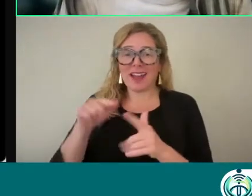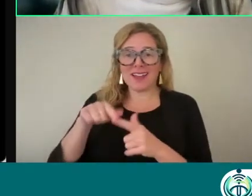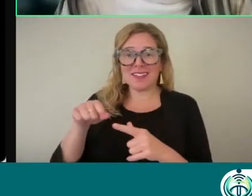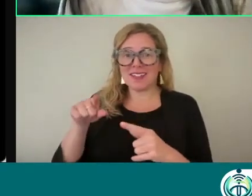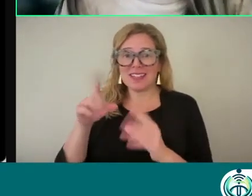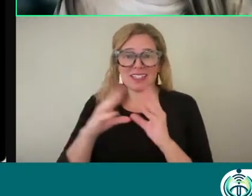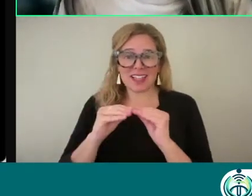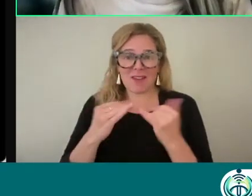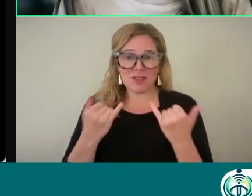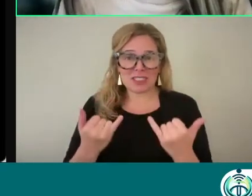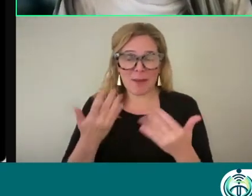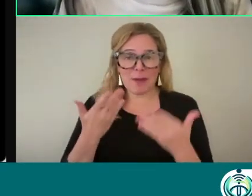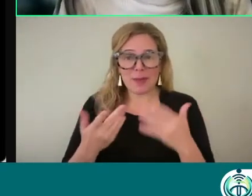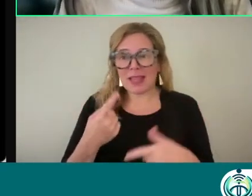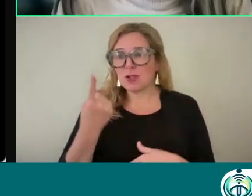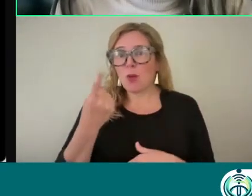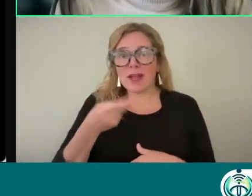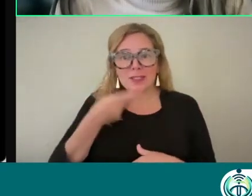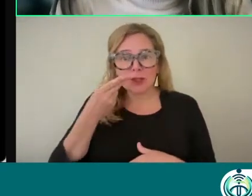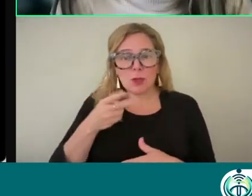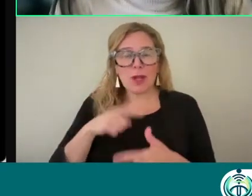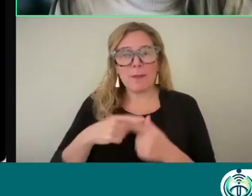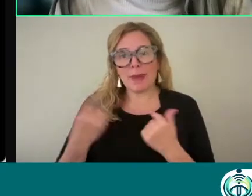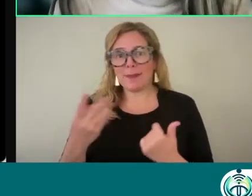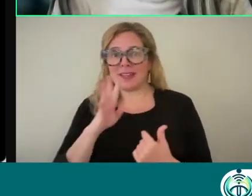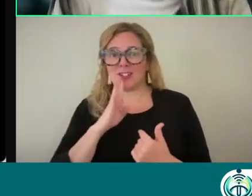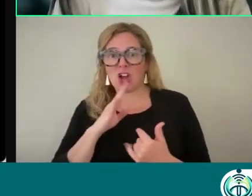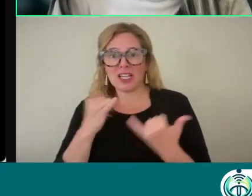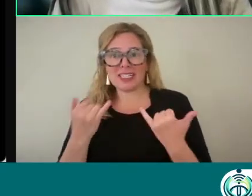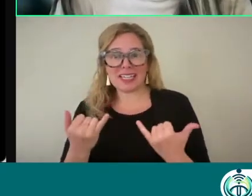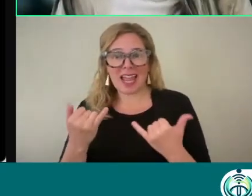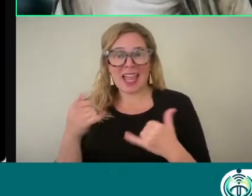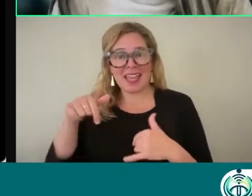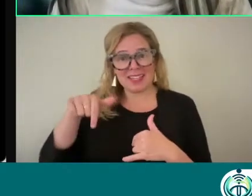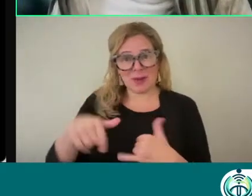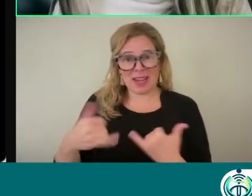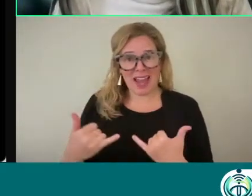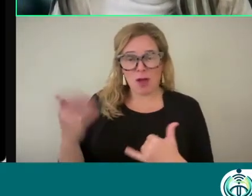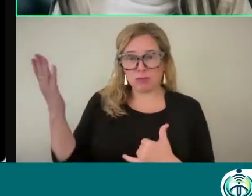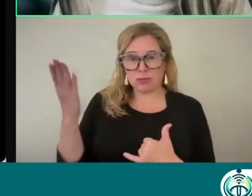and talking at this conference today might have been 59. In that sense,